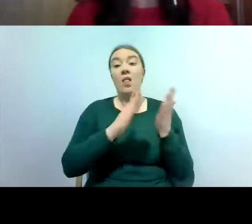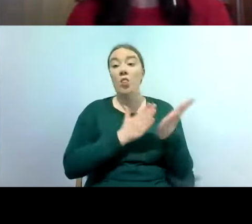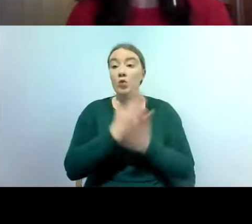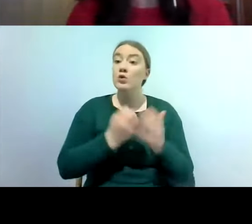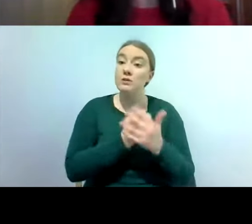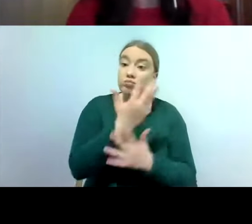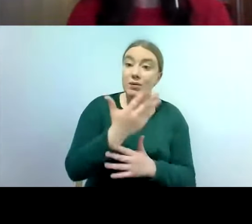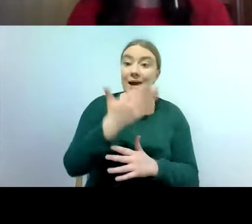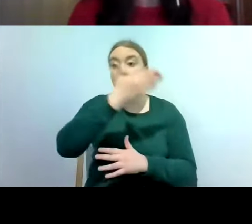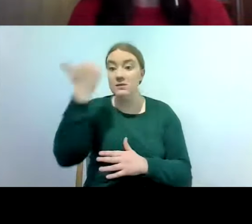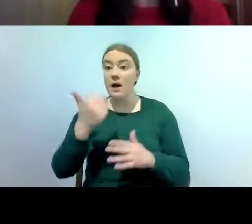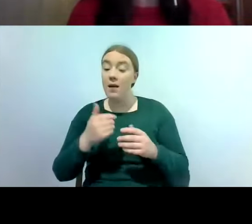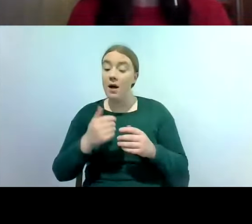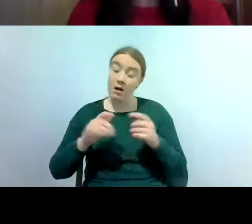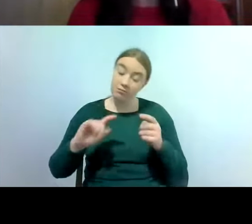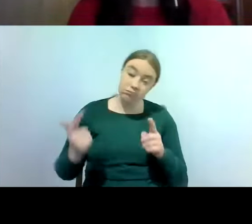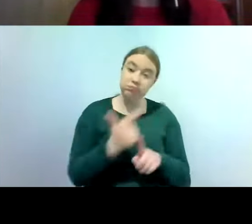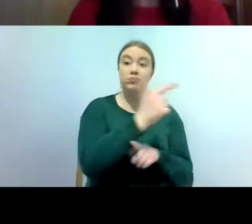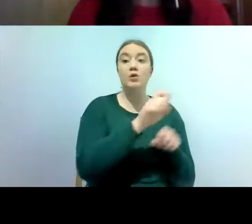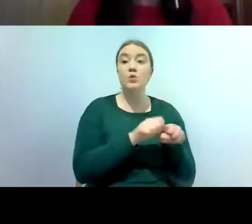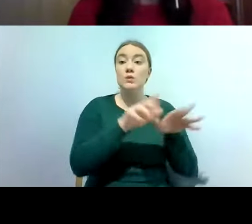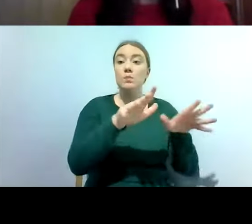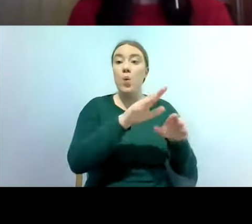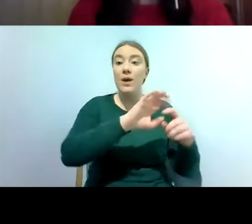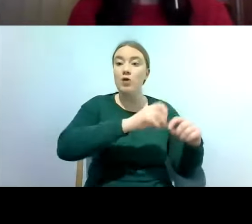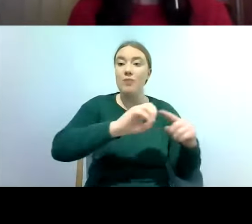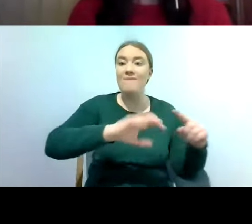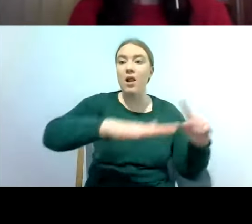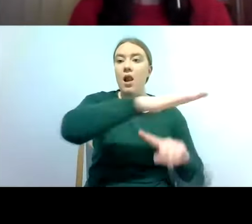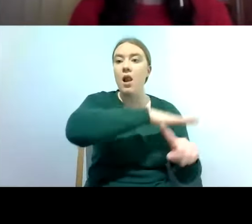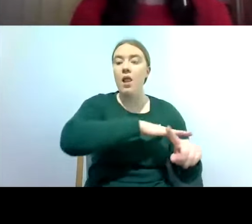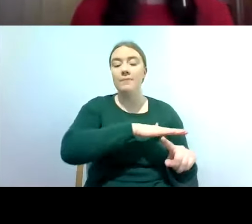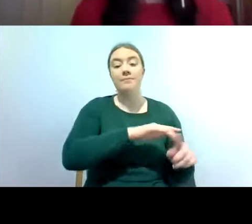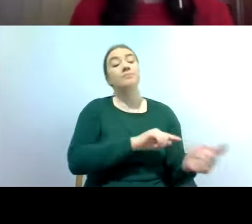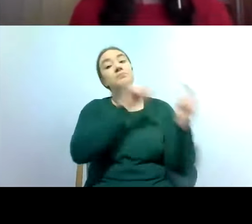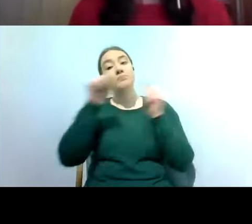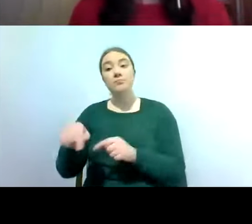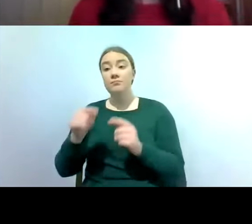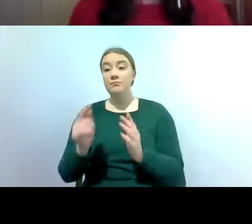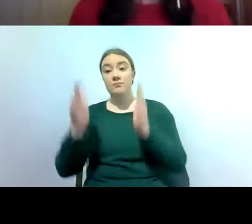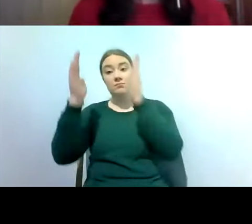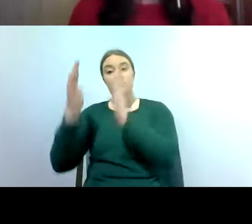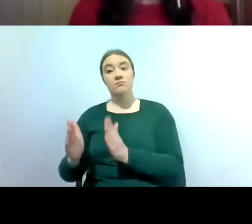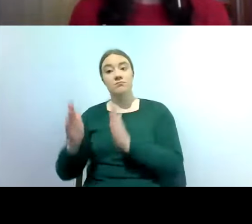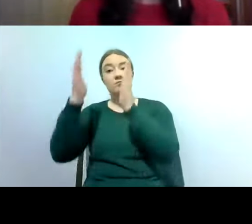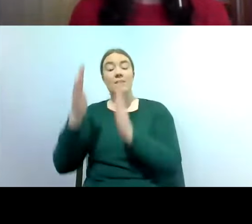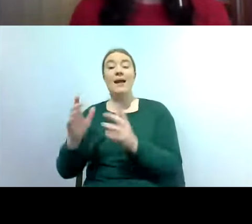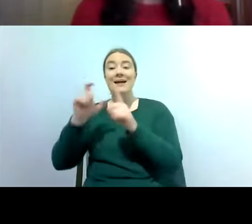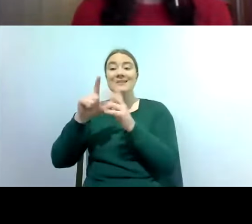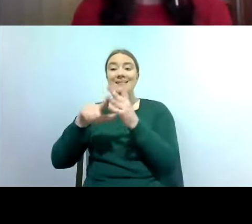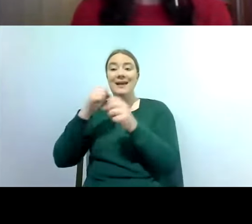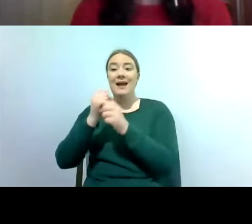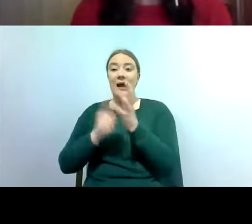access to spawning gravels and at diglis weir we were very lucky in that the flow conditions